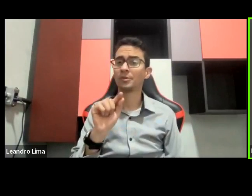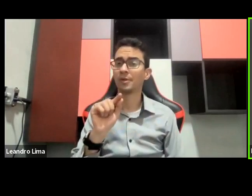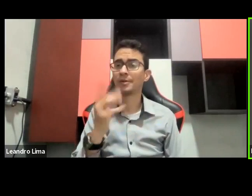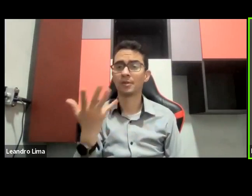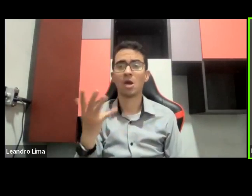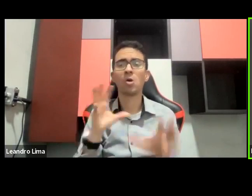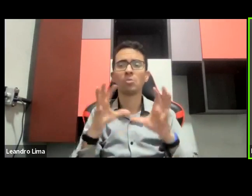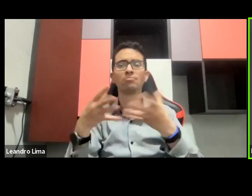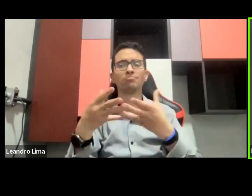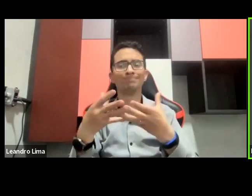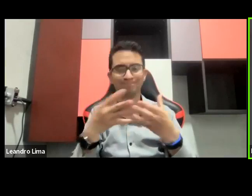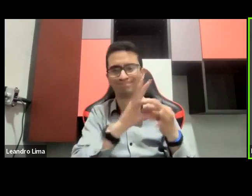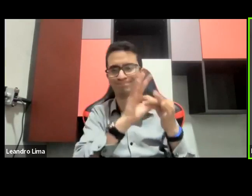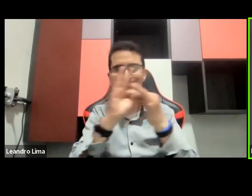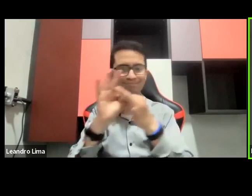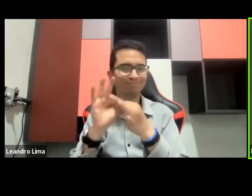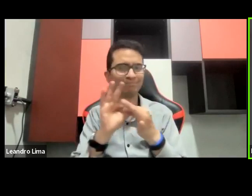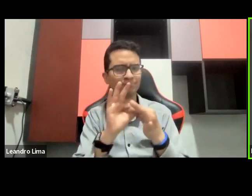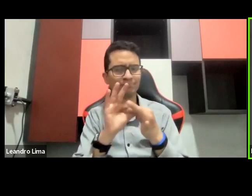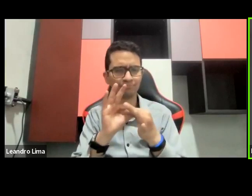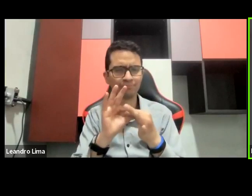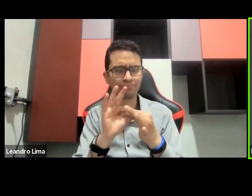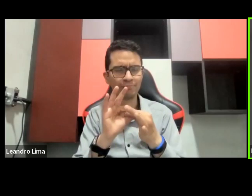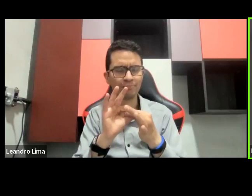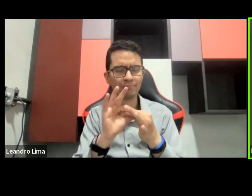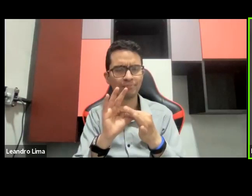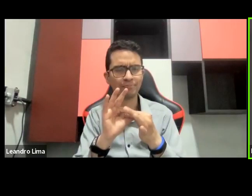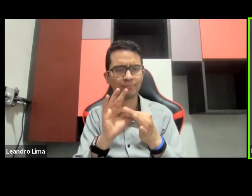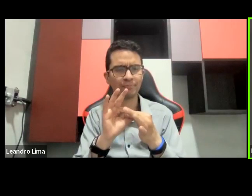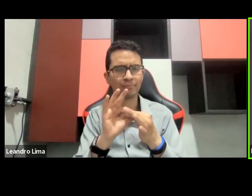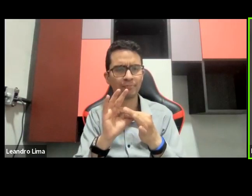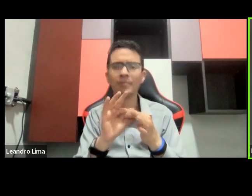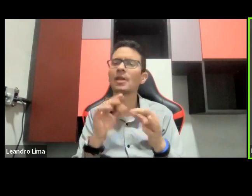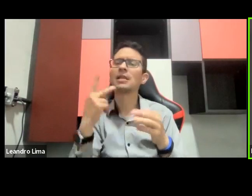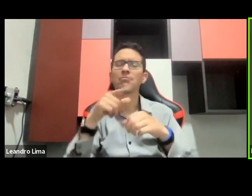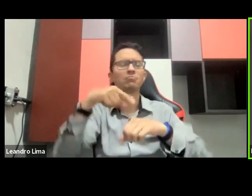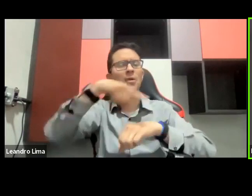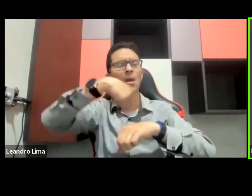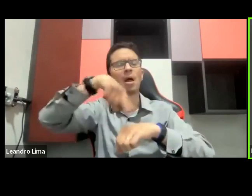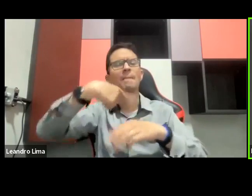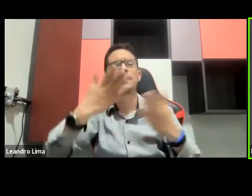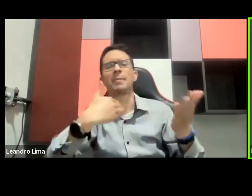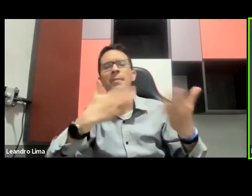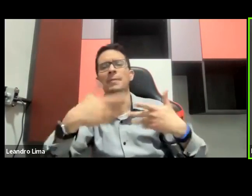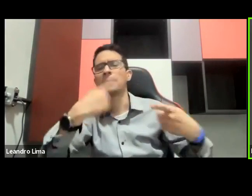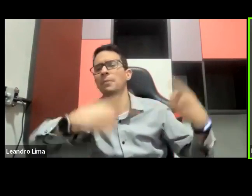object hypothesis Uh it's a hypothesis that is something hypothesis that is something hypothesis that is something new we can uh working together. new we can uh working together.